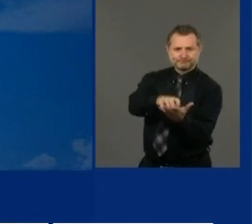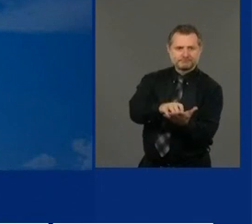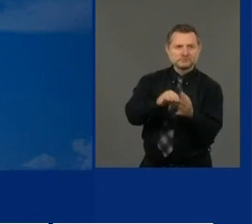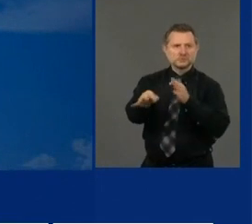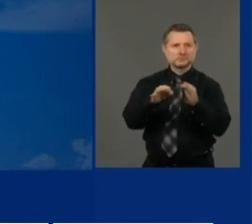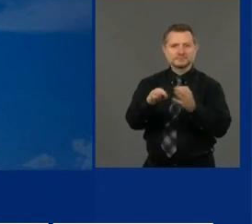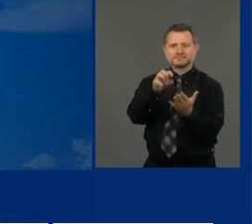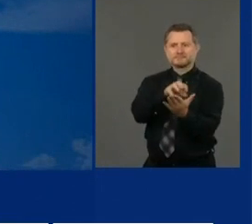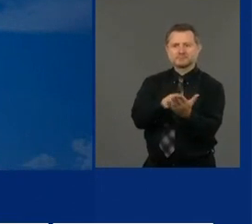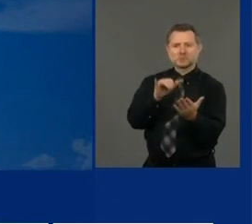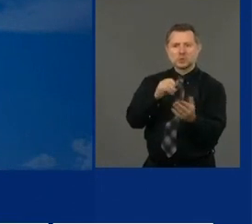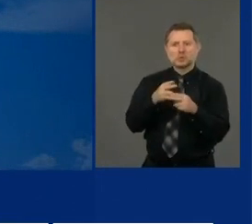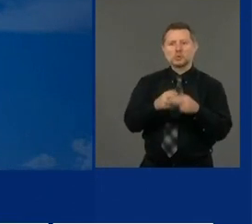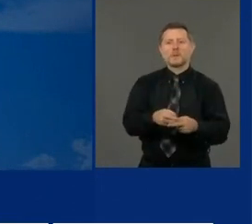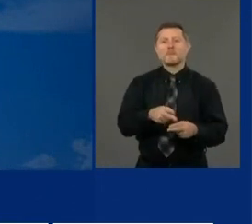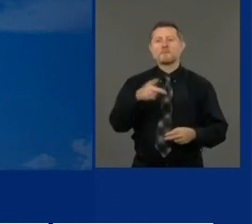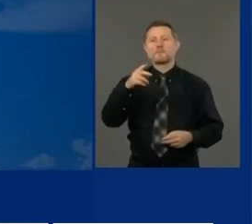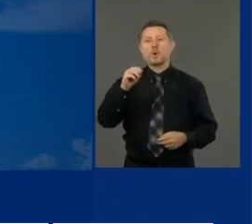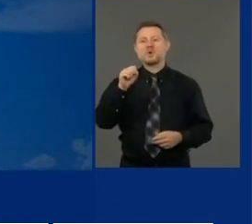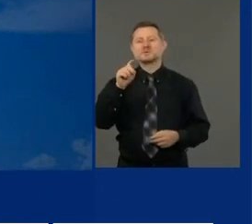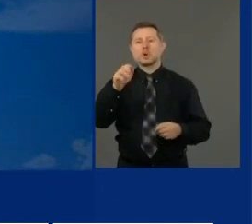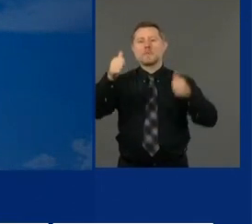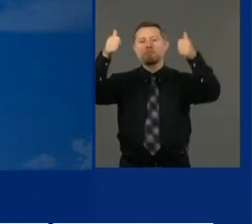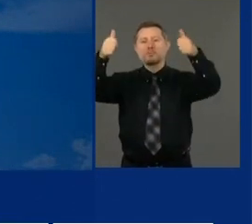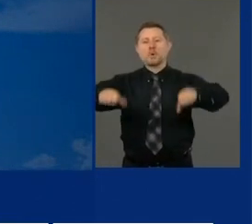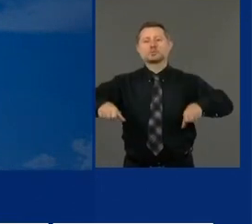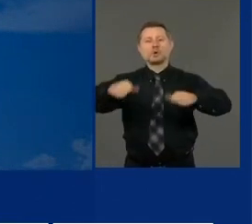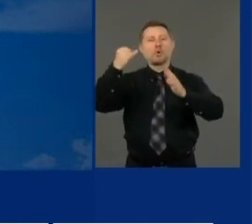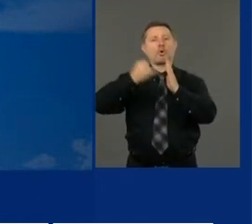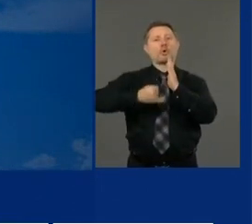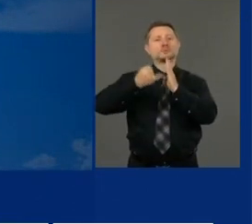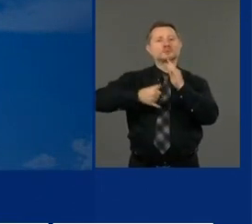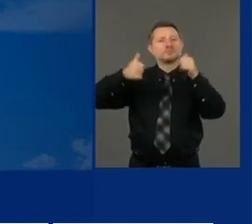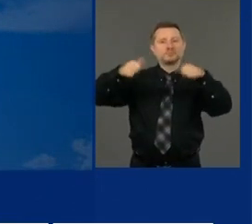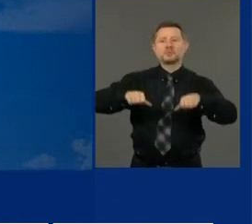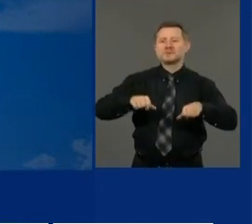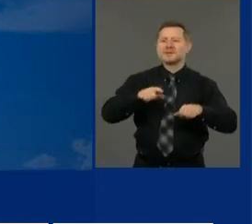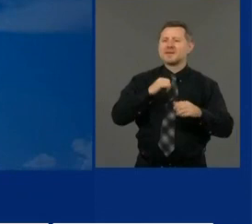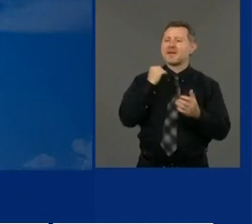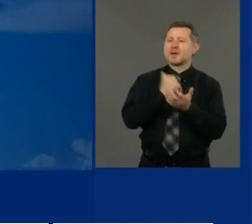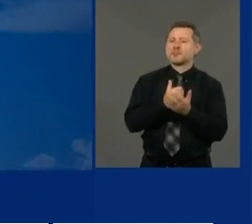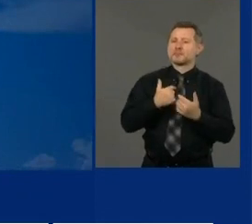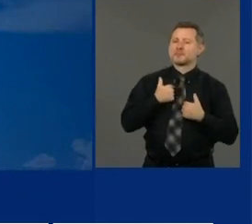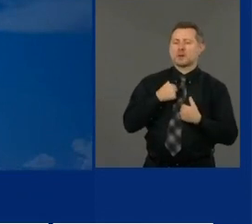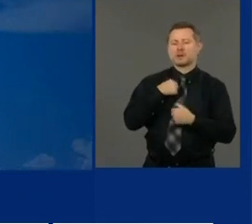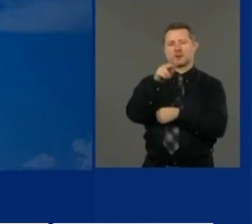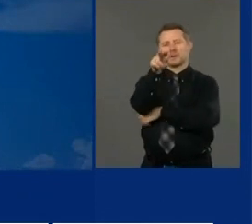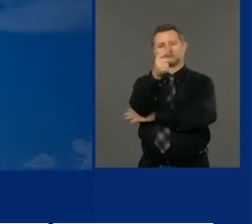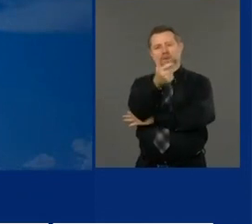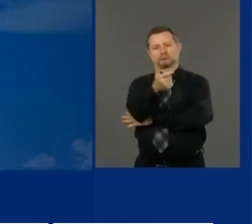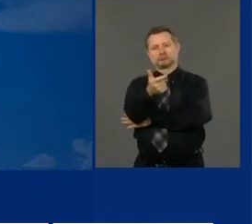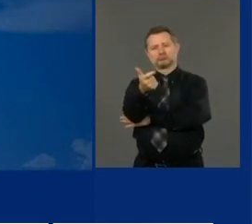WHAT IF SOMEBODY SAID OKAY NO WORDS, PAINTING A PICTURE THAT TELLS THE STORY OF WHAT YOU ARE